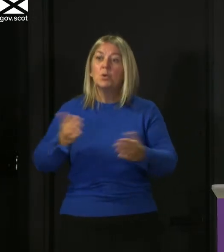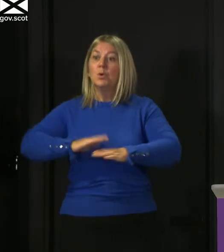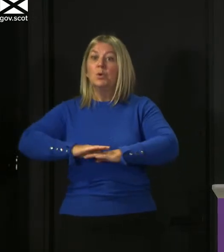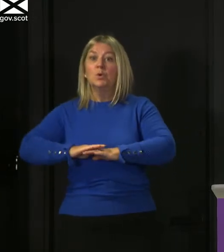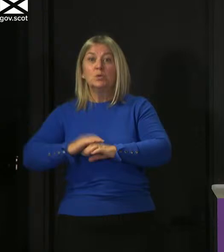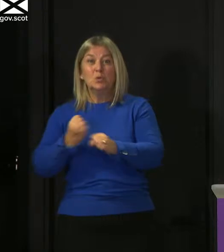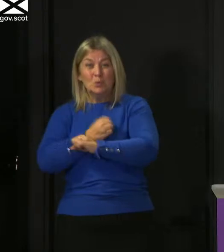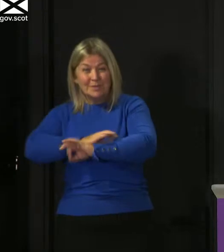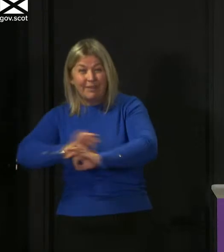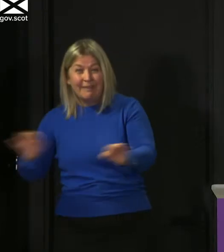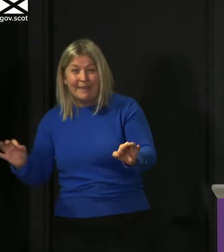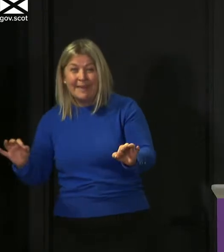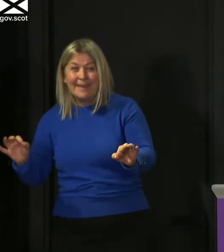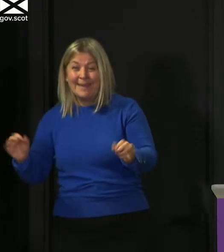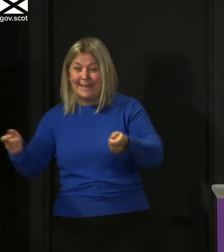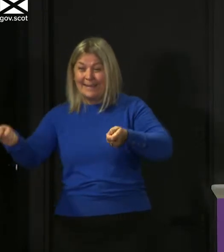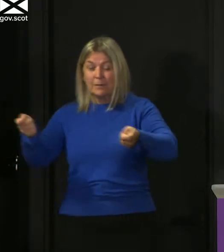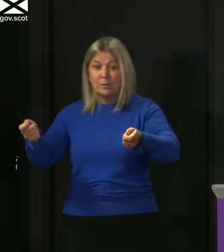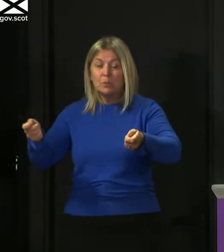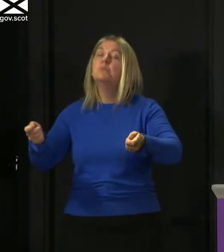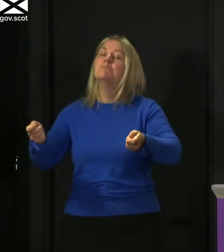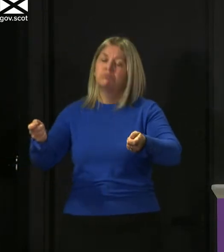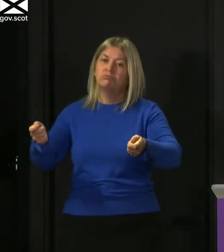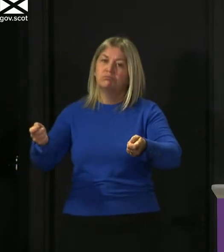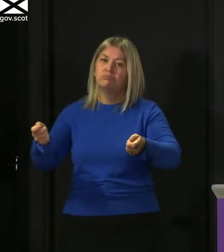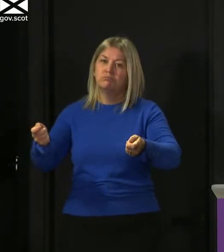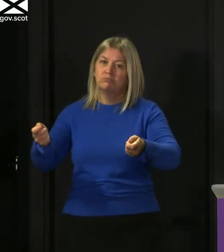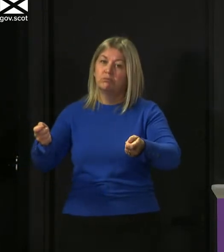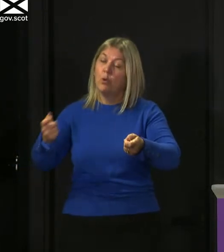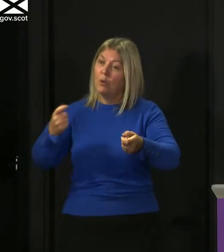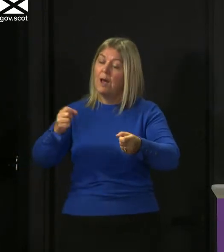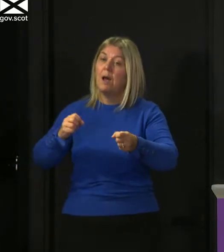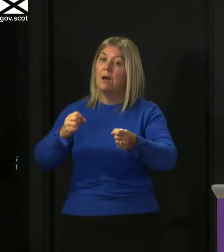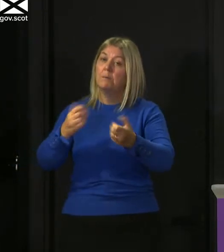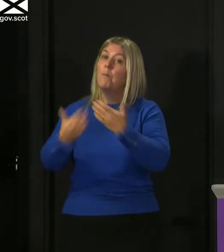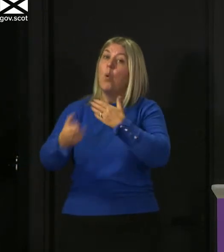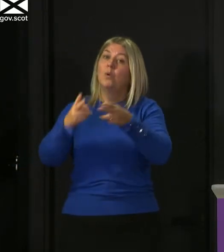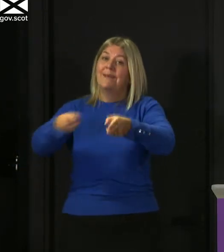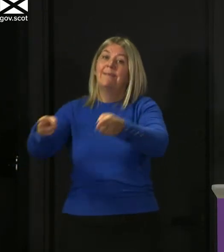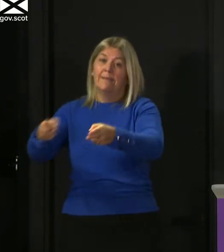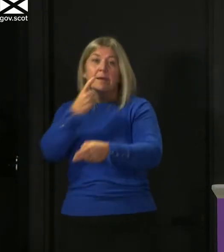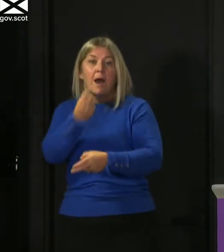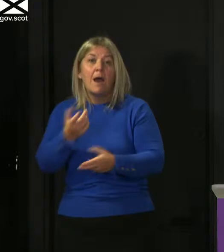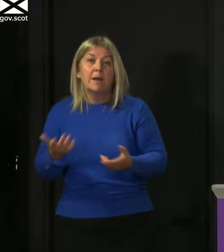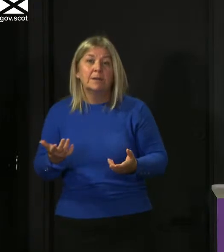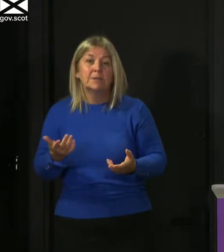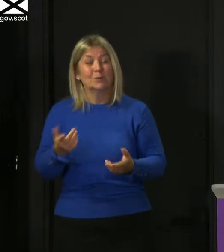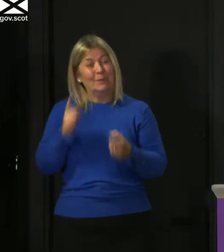get it under control costs lives that otherwise would otherwise be saved. This really matters and